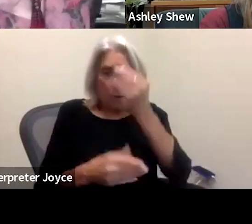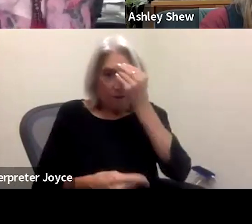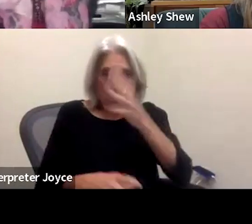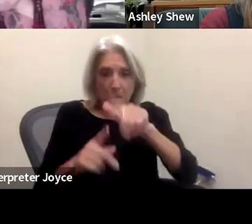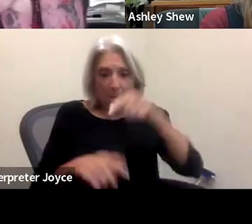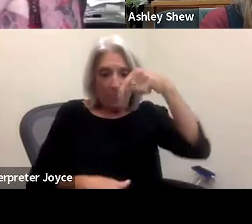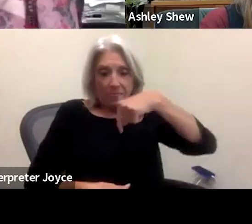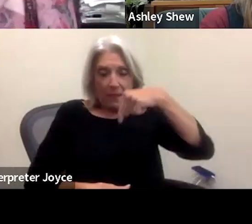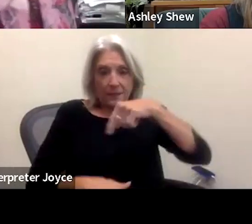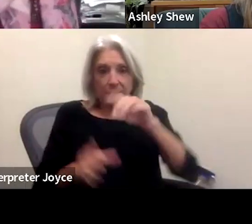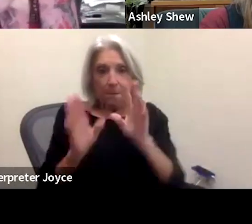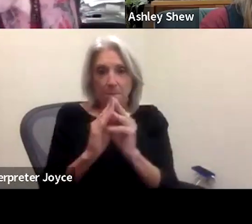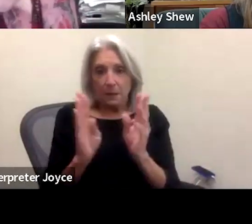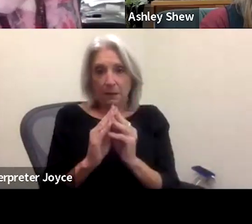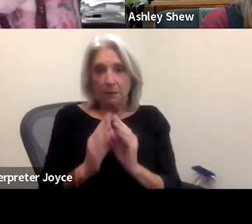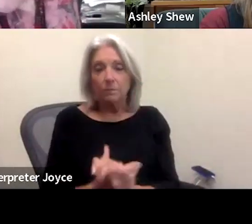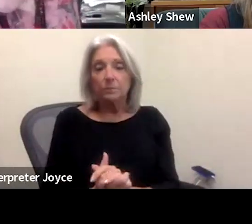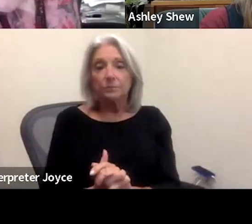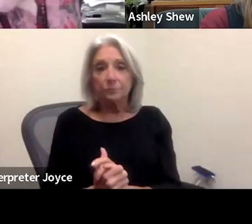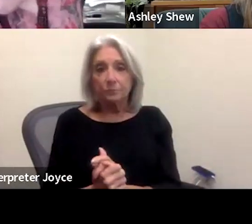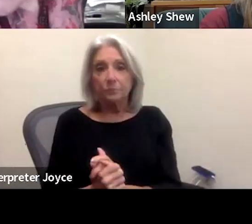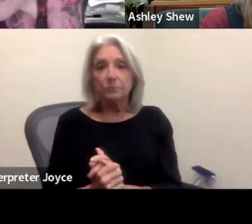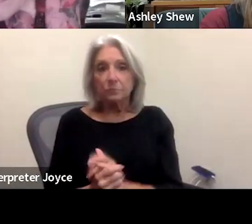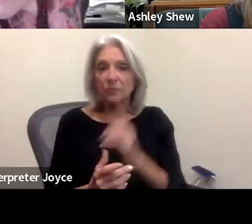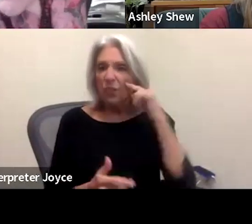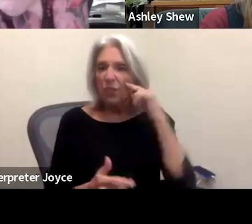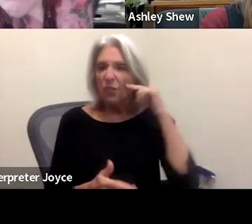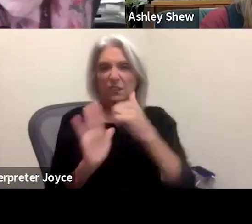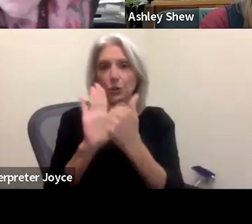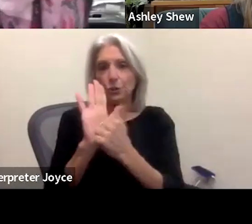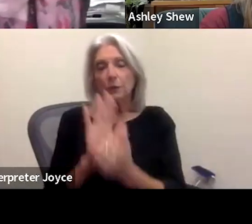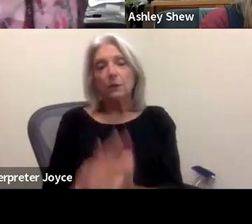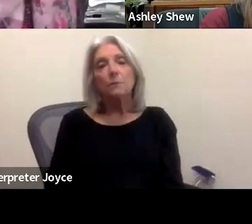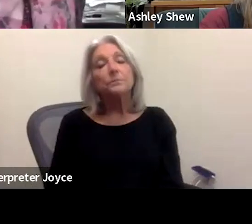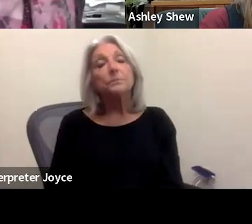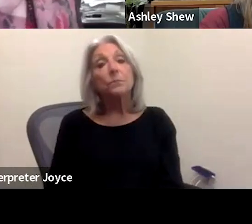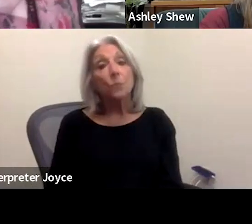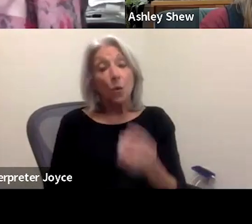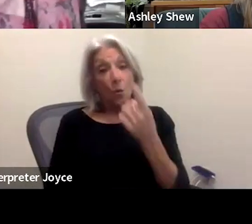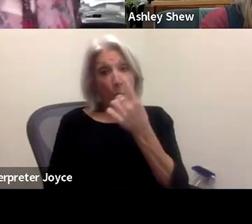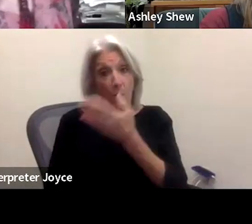and set a few expectations, share the agenda. So one thing that I wanted to mention